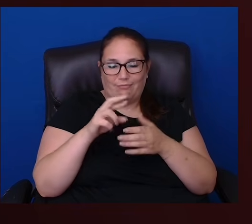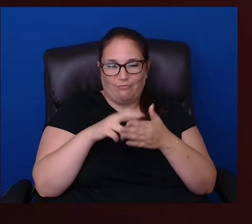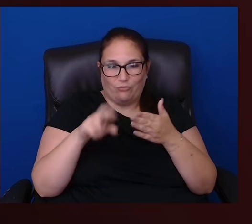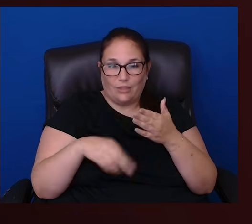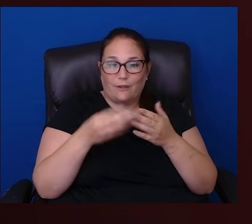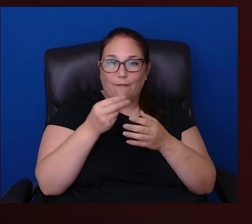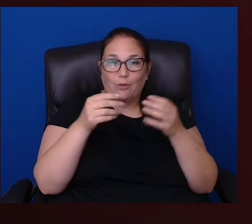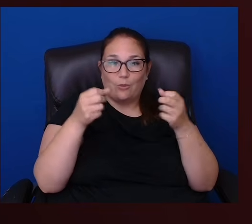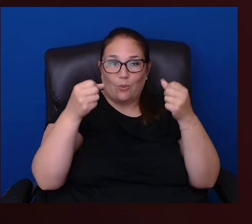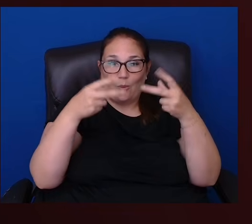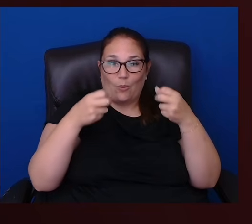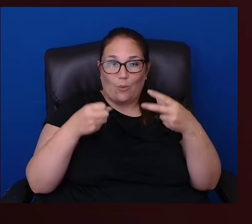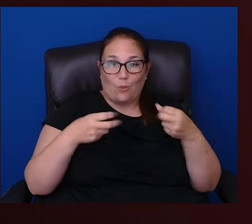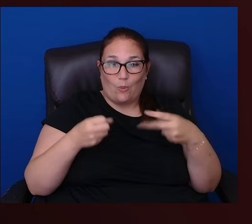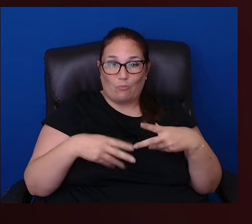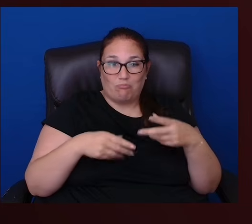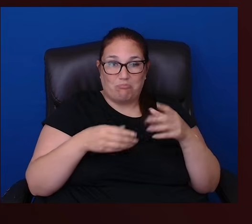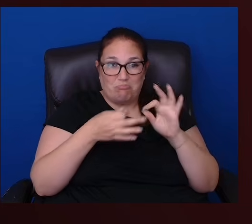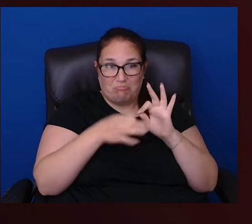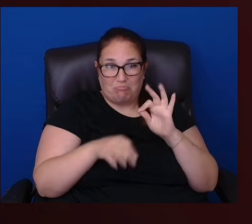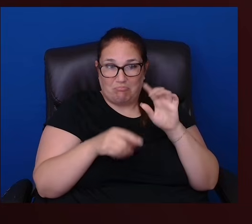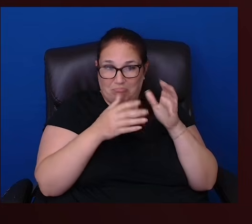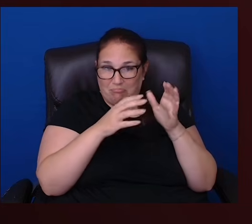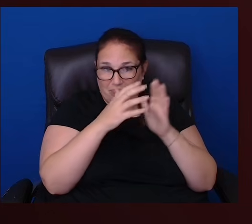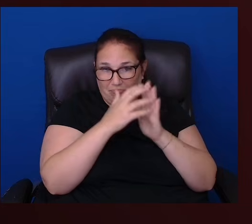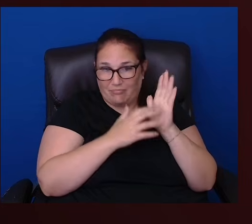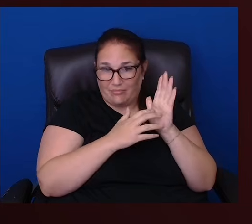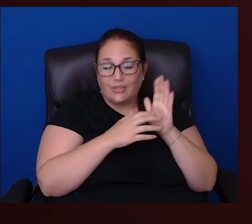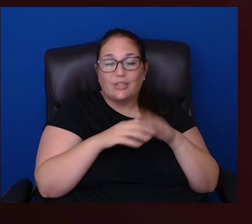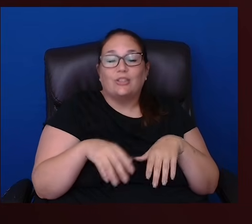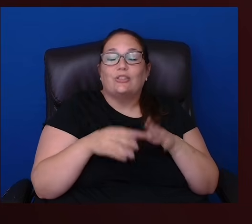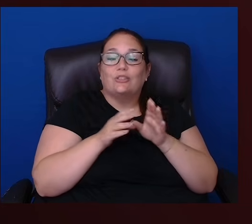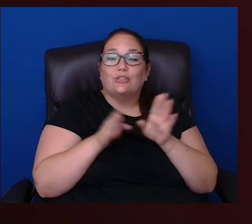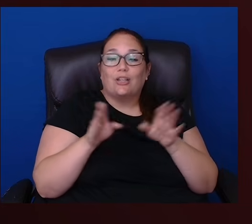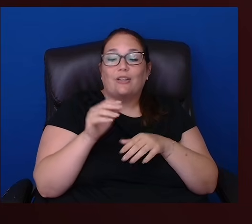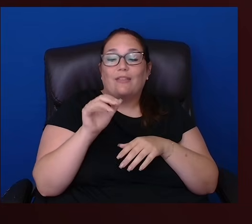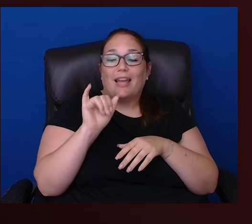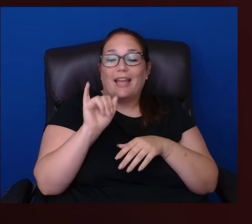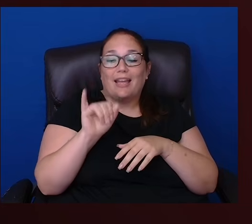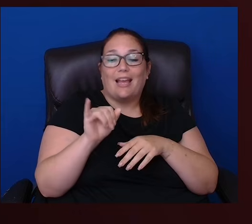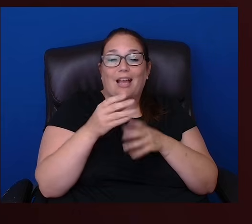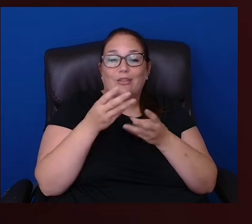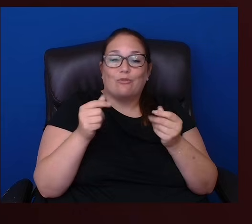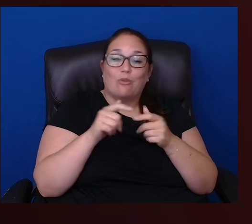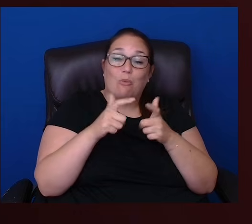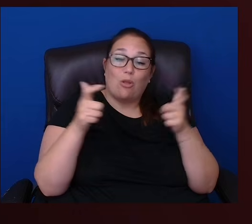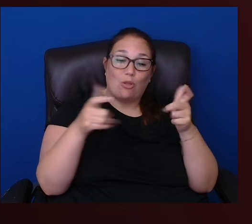you can have the generate AI solutions from large language models baked right into